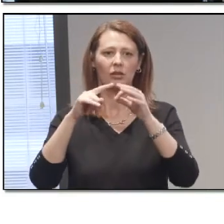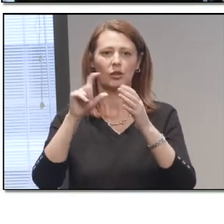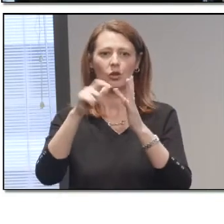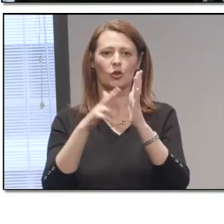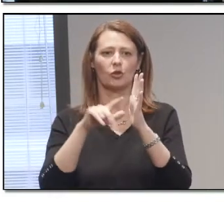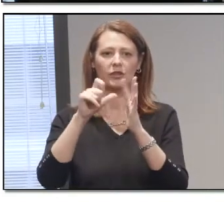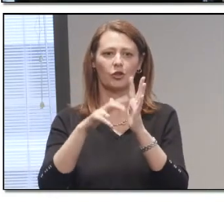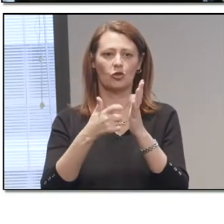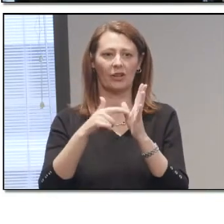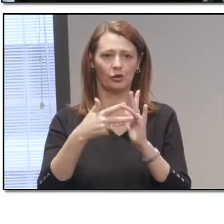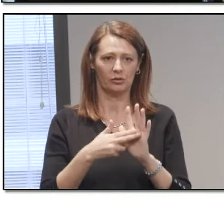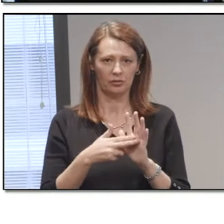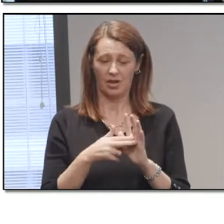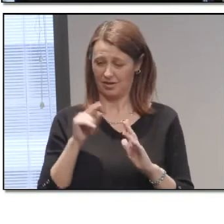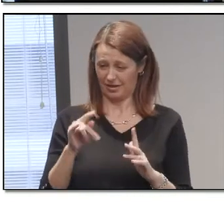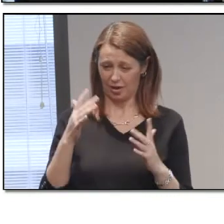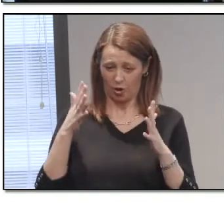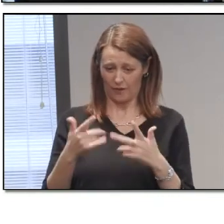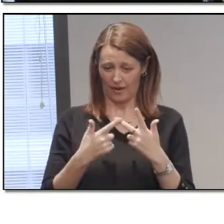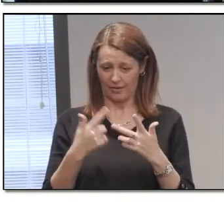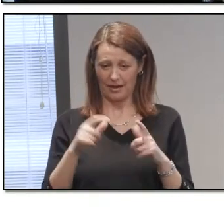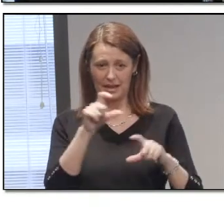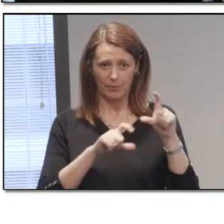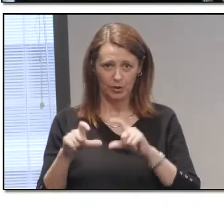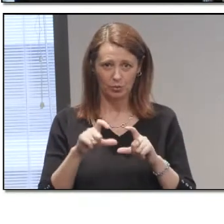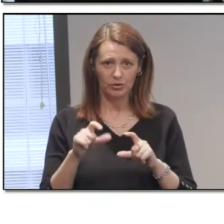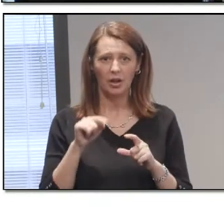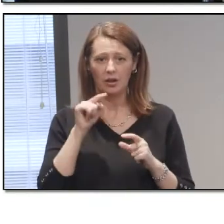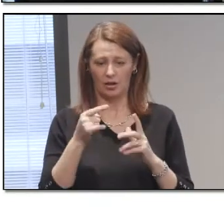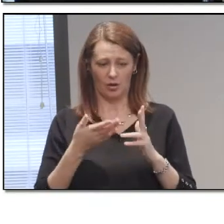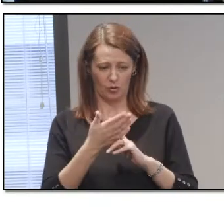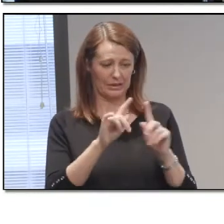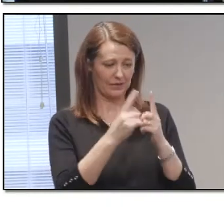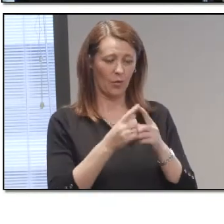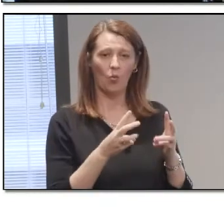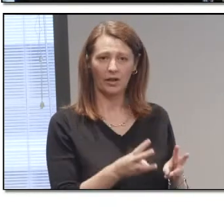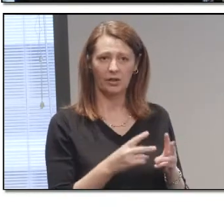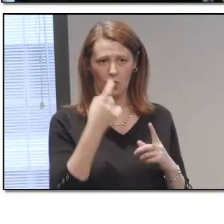lot of other chemicals that are produced via a range of different sources which we call our trace